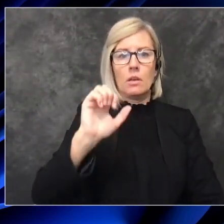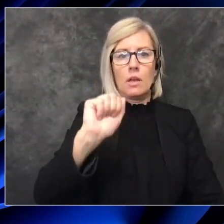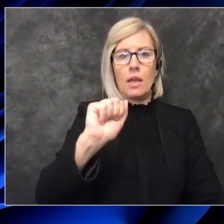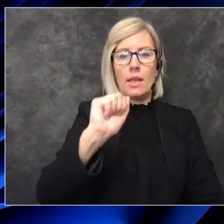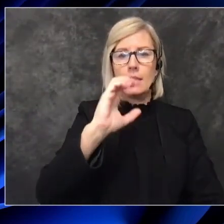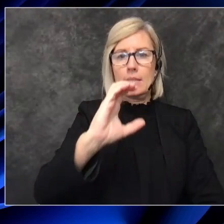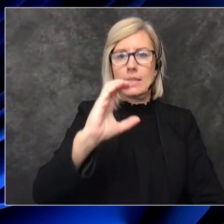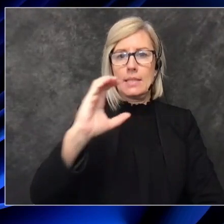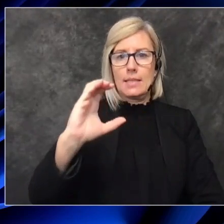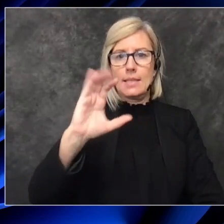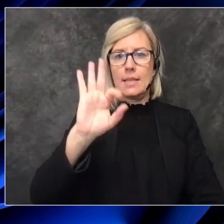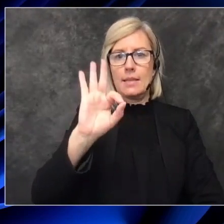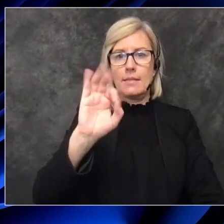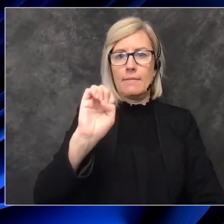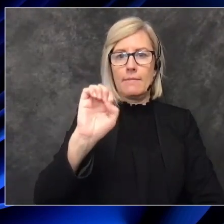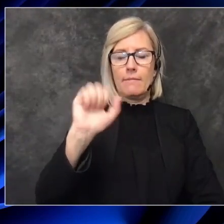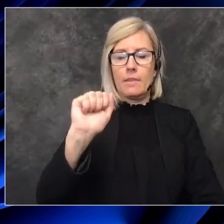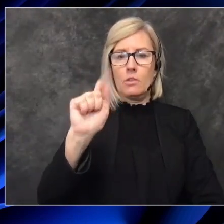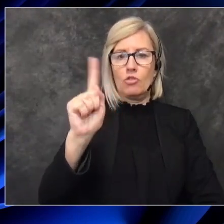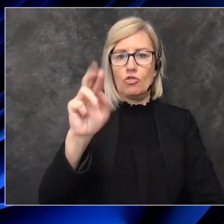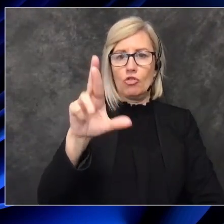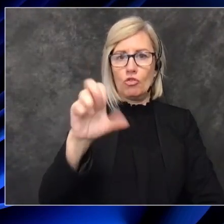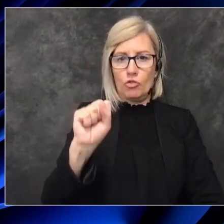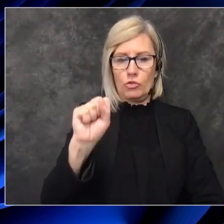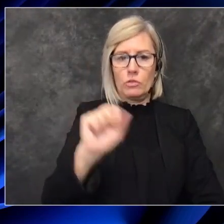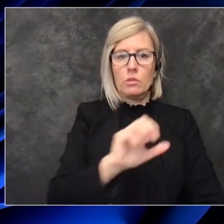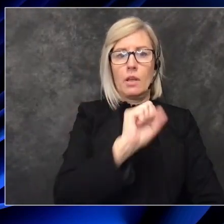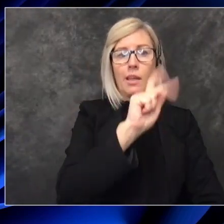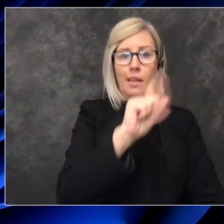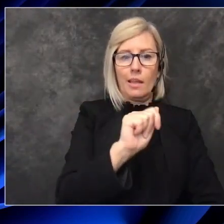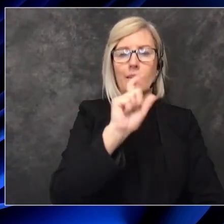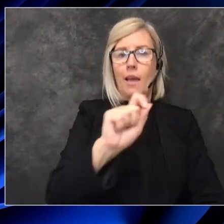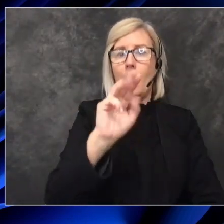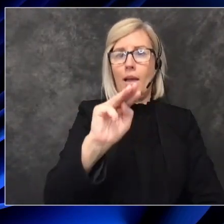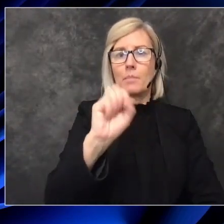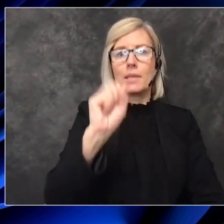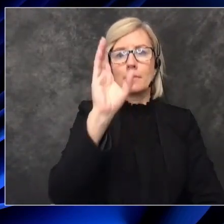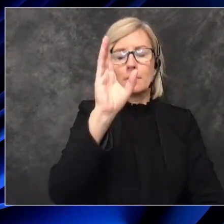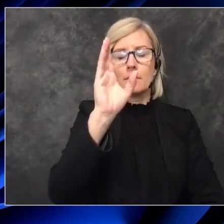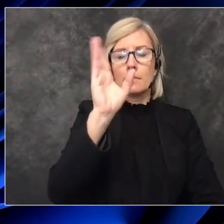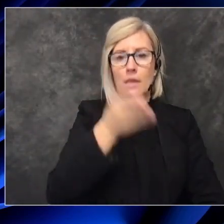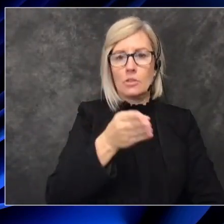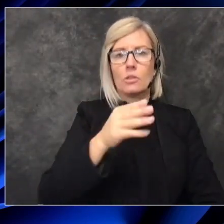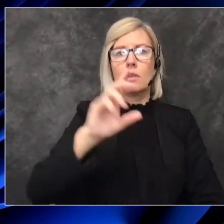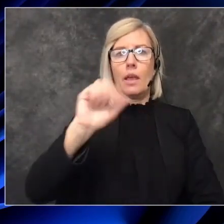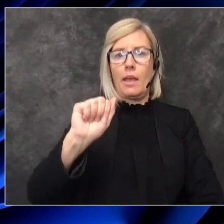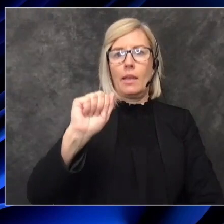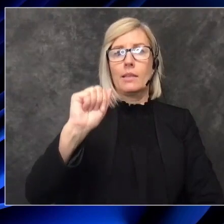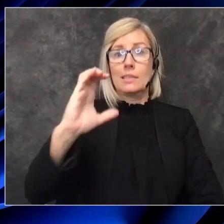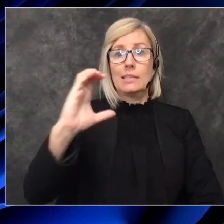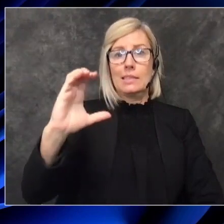So it's Aka.ms/accfeatures